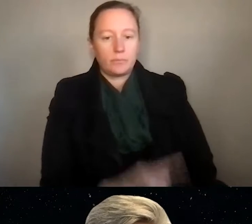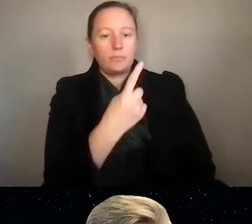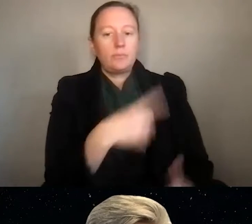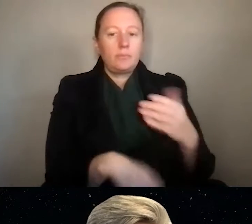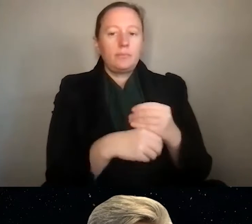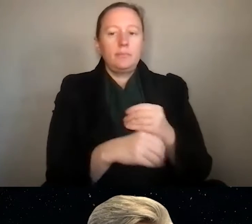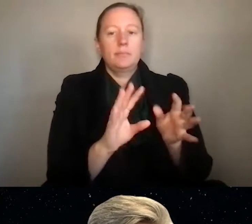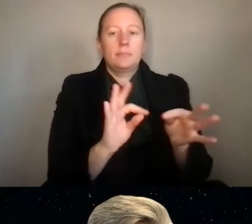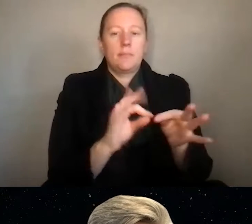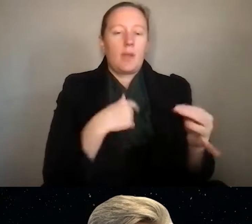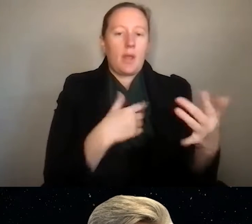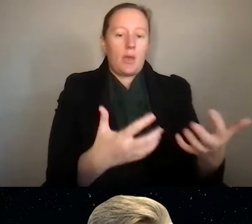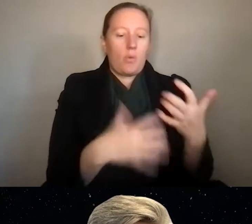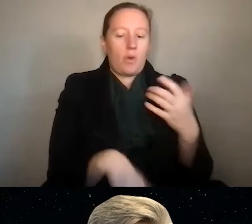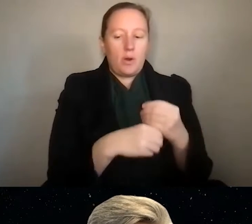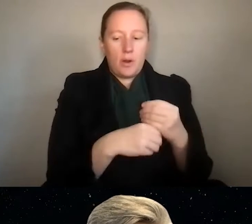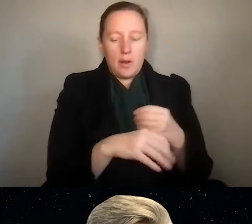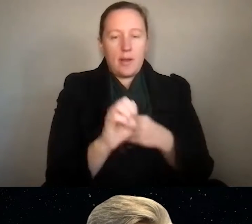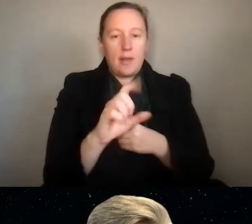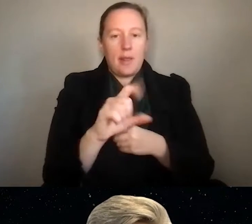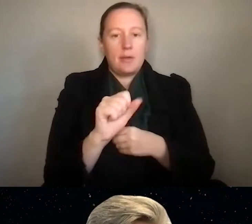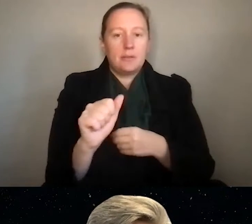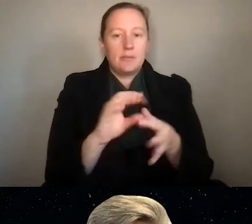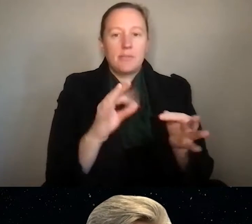I would like to add, and Elsa brought up a very good point.